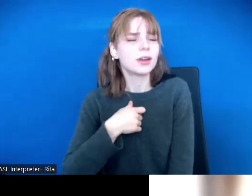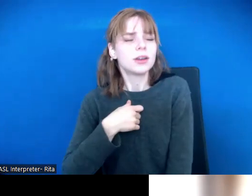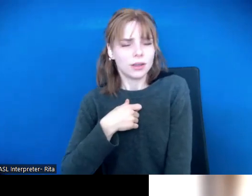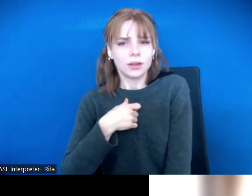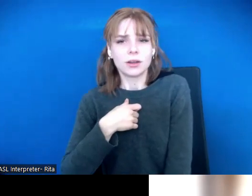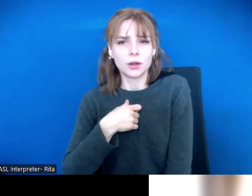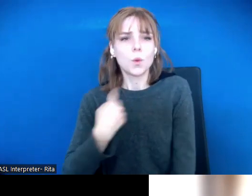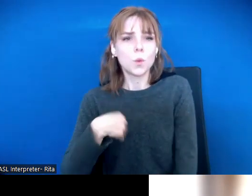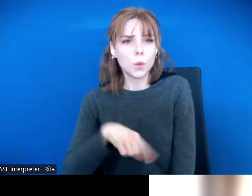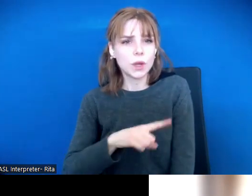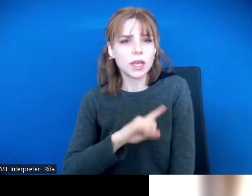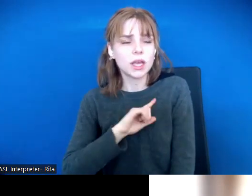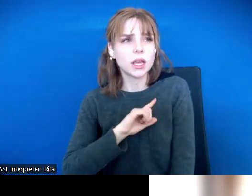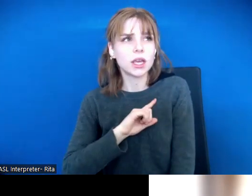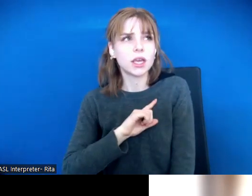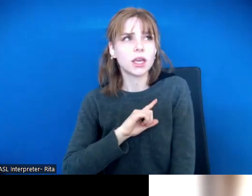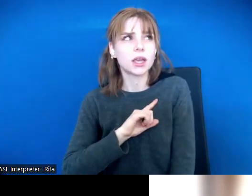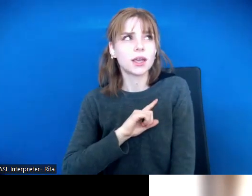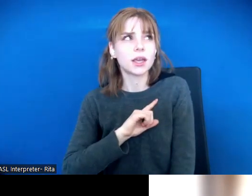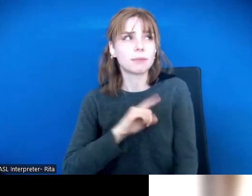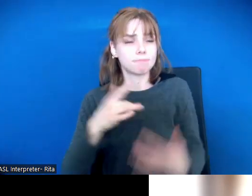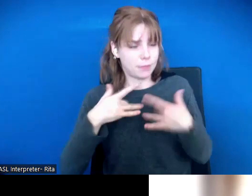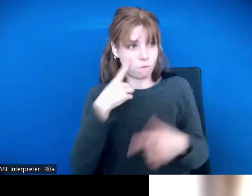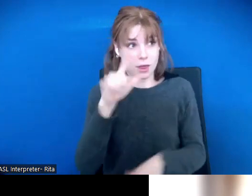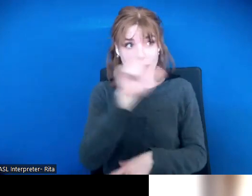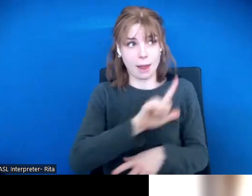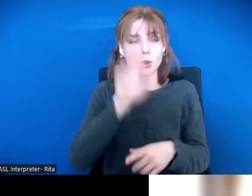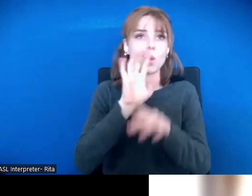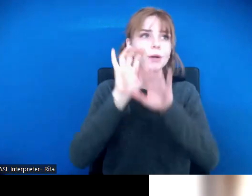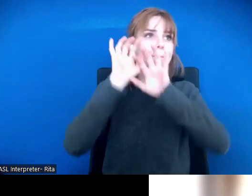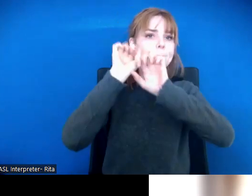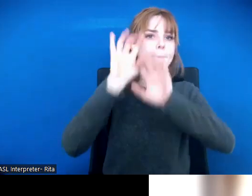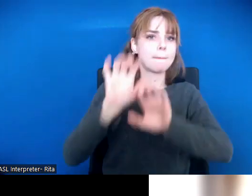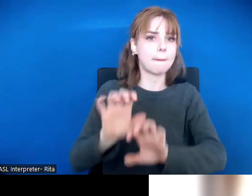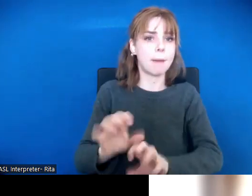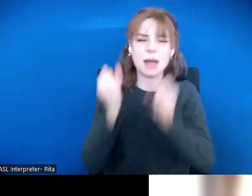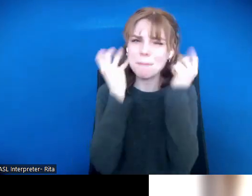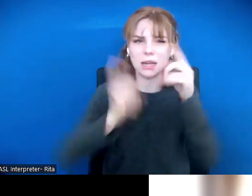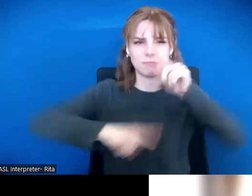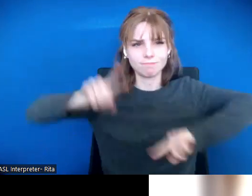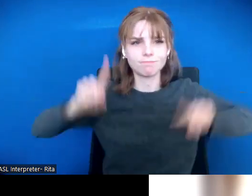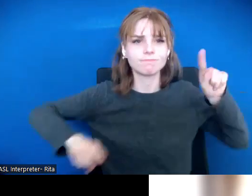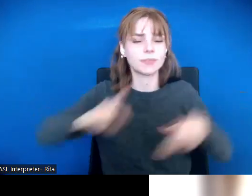Can you explain a little bit more about those lending libraries?